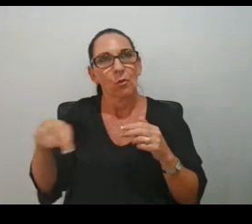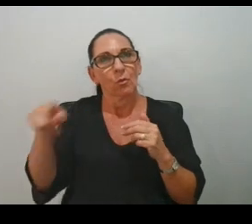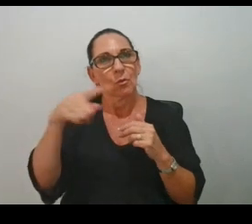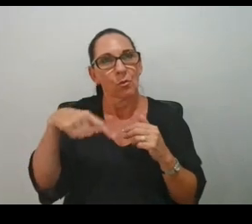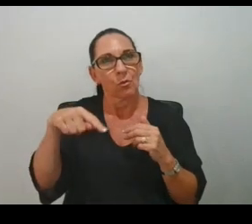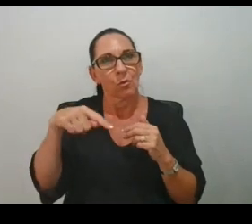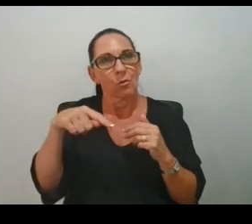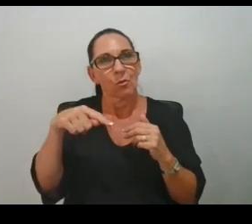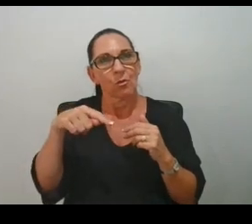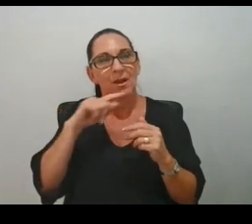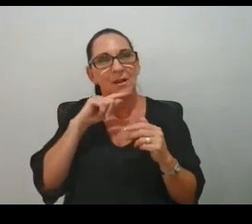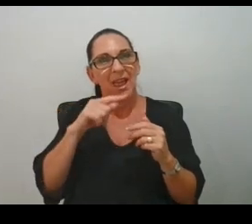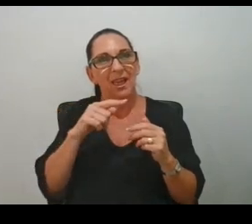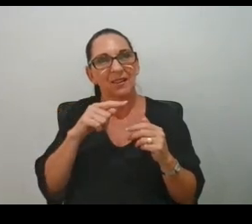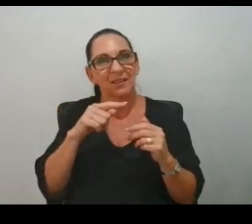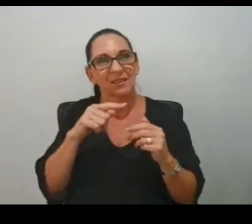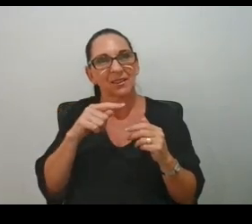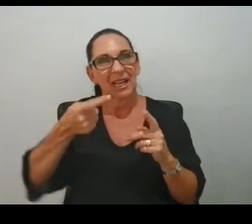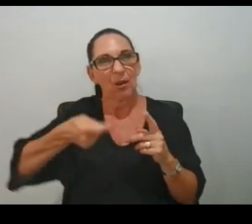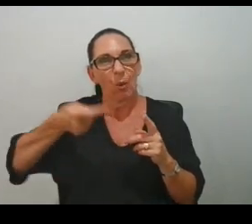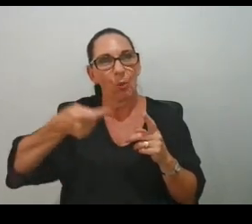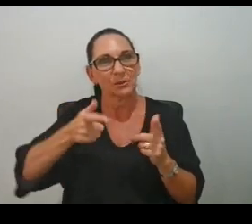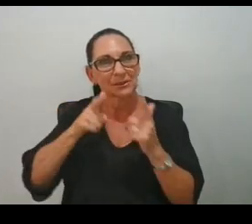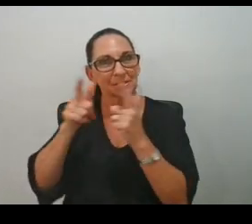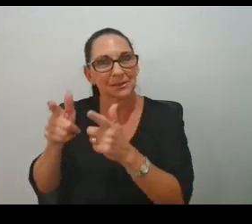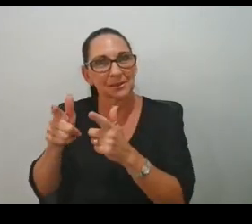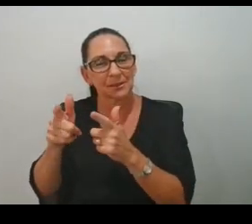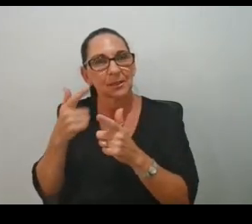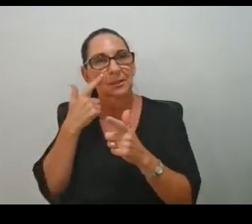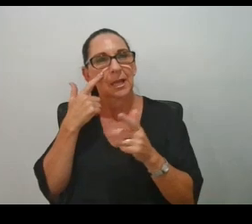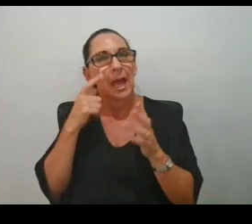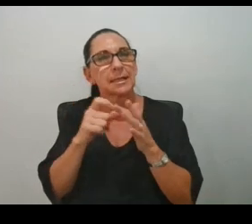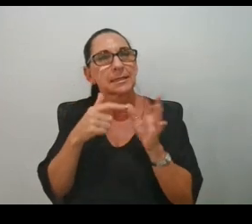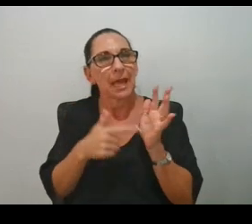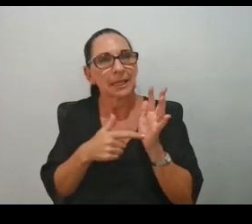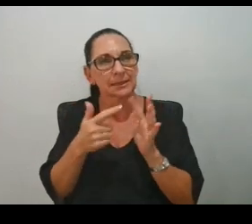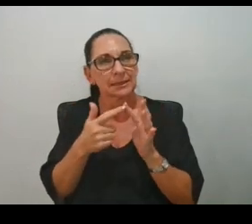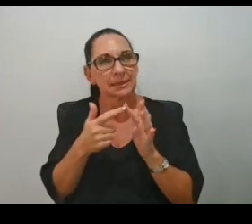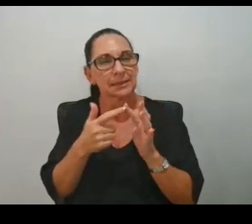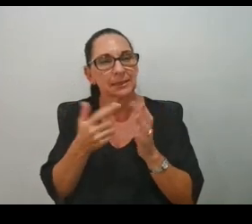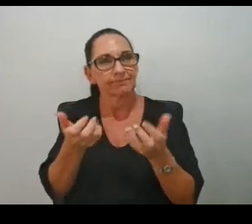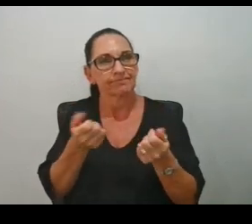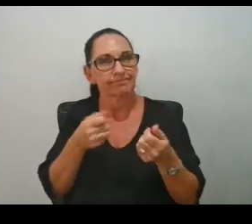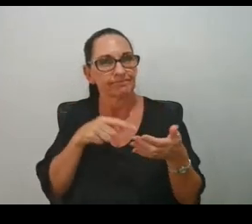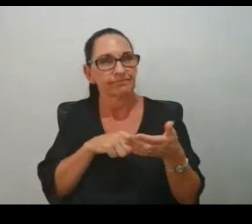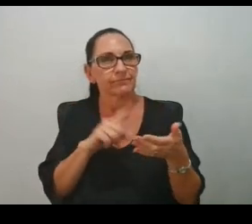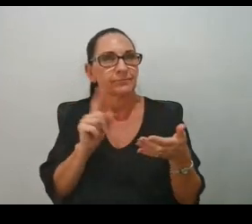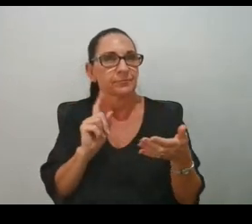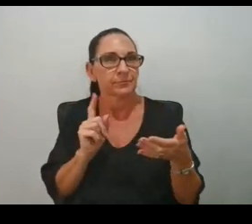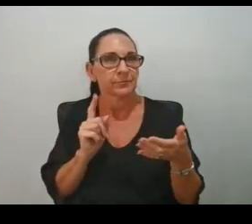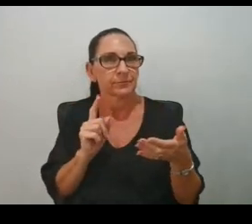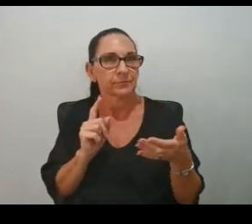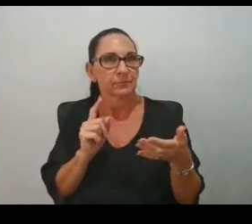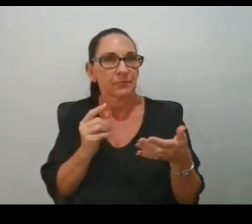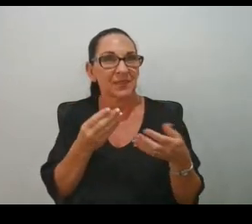event and also we will look at the date receive too so yeah some things can jump ahead due to